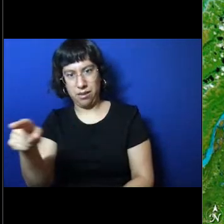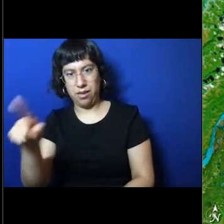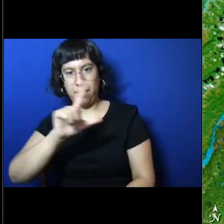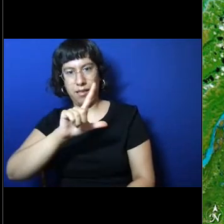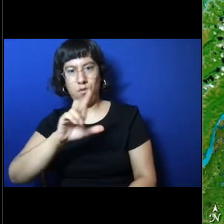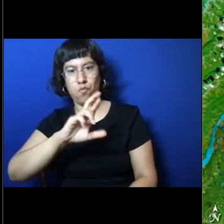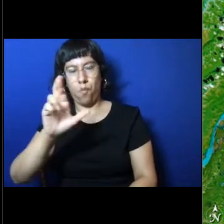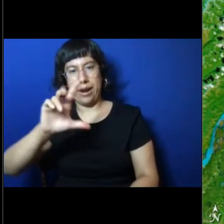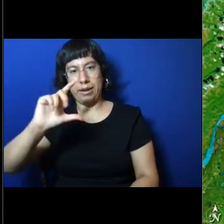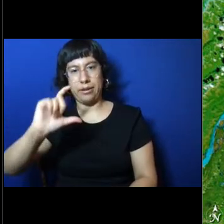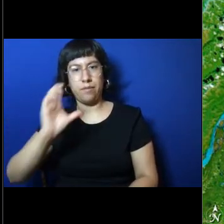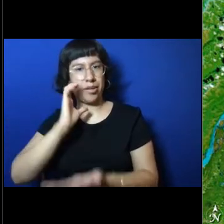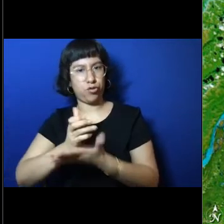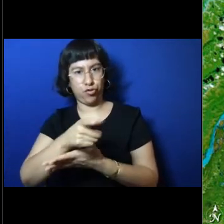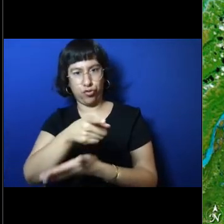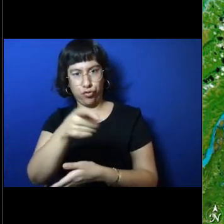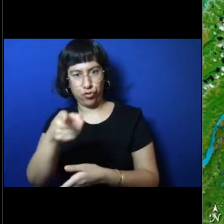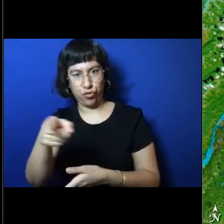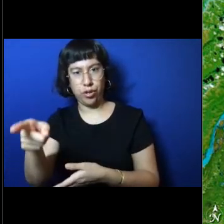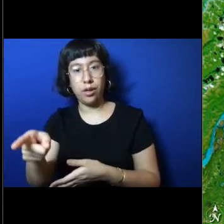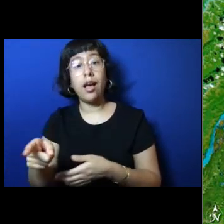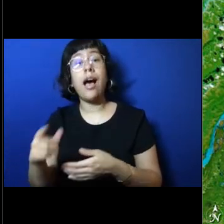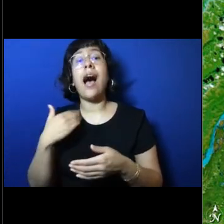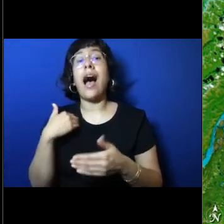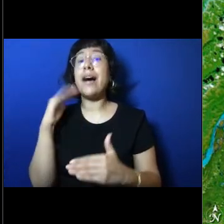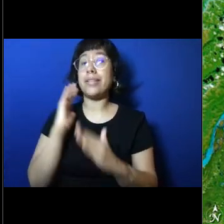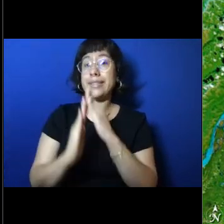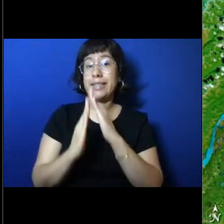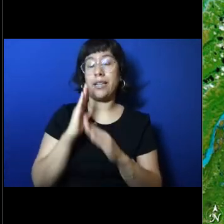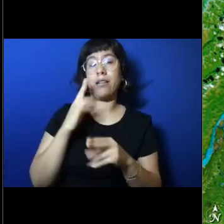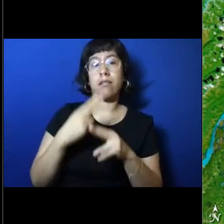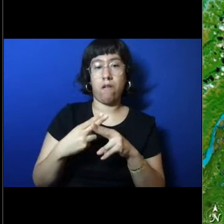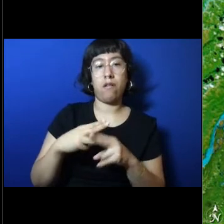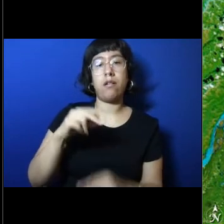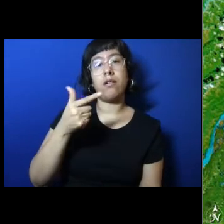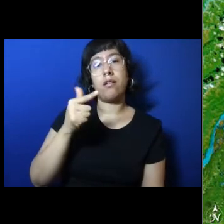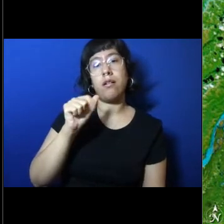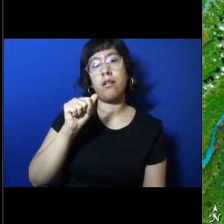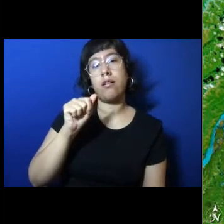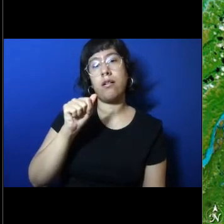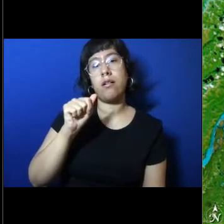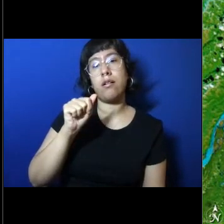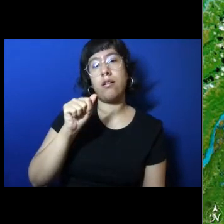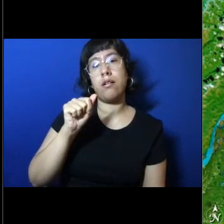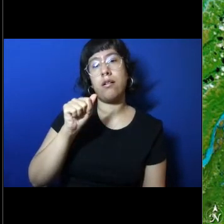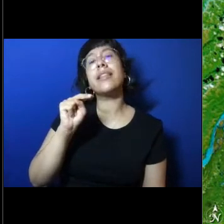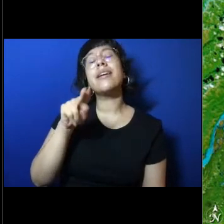And there's a town Galena here that in the, in May of 2013, there was an ice jam.